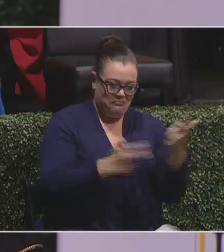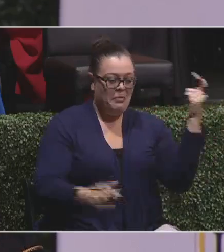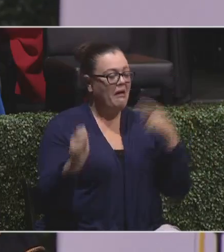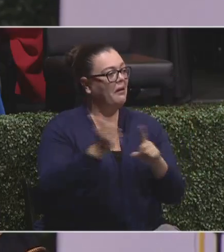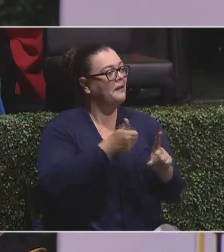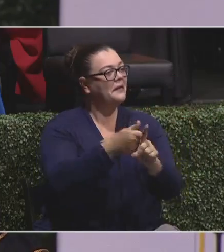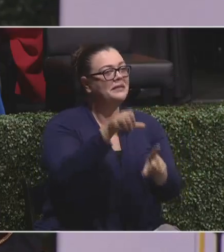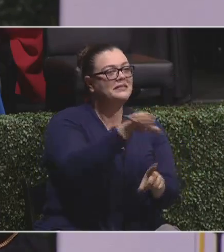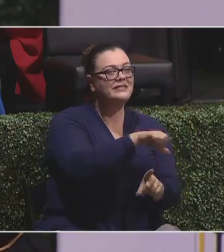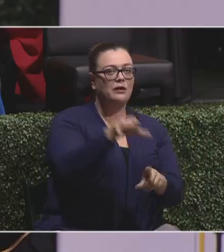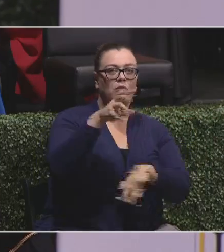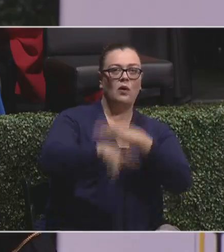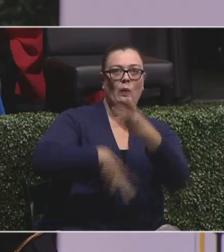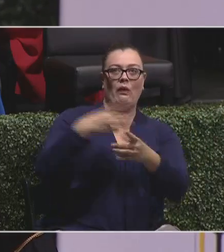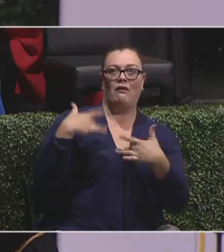TRANSFORMATION.